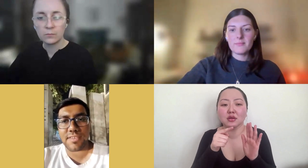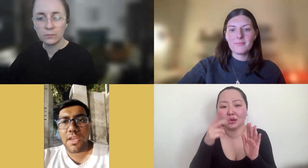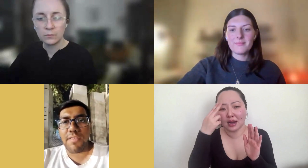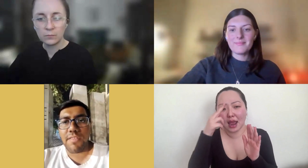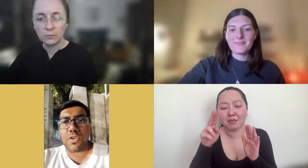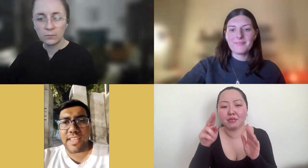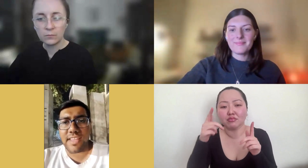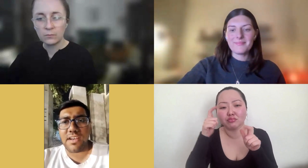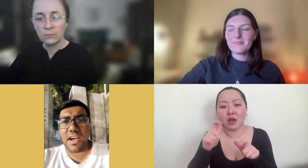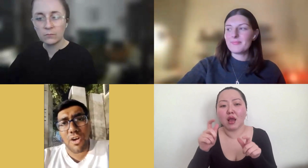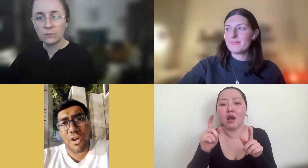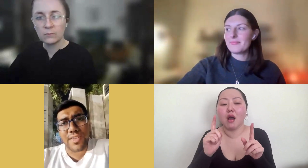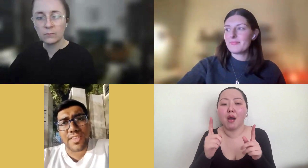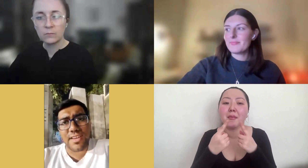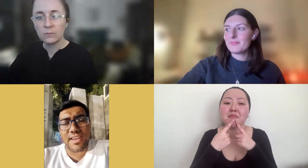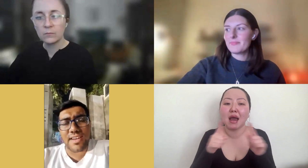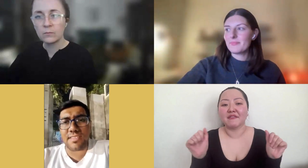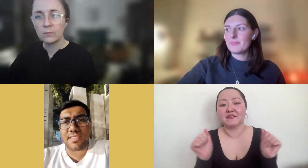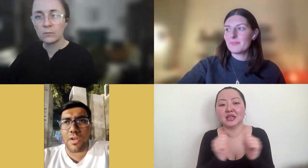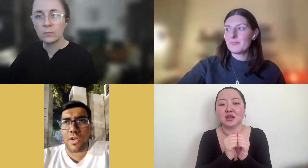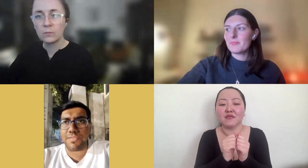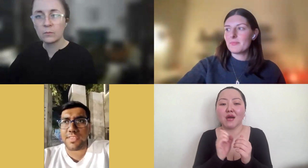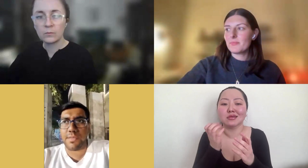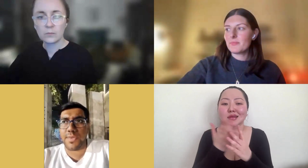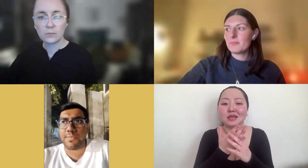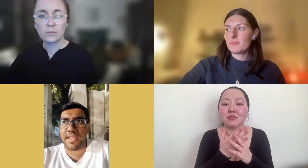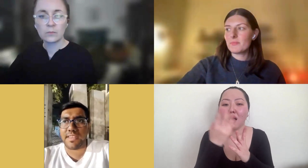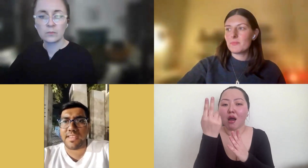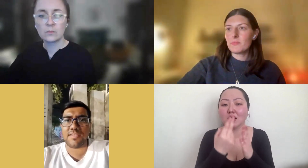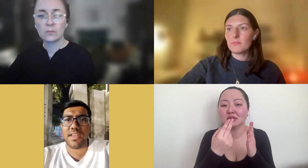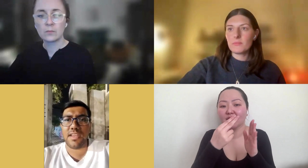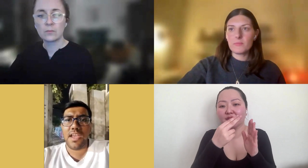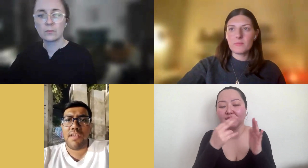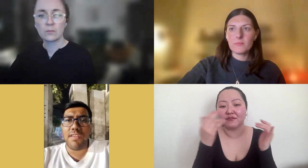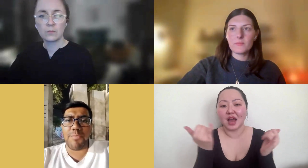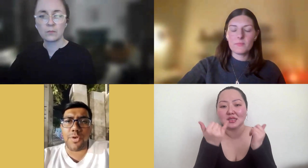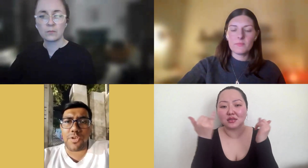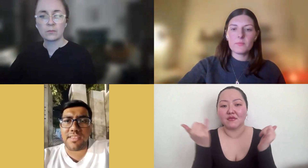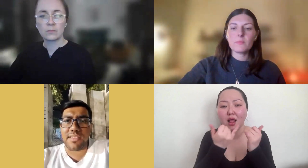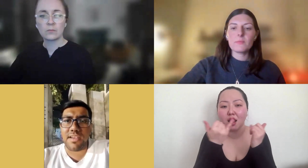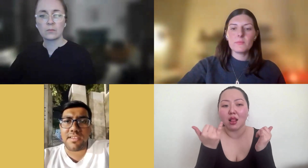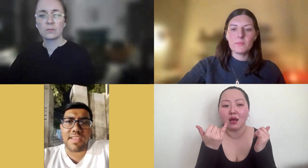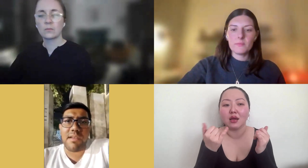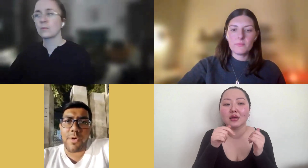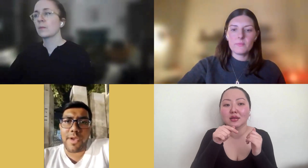Festival . Together with the artists and people in the industry, we put together a